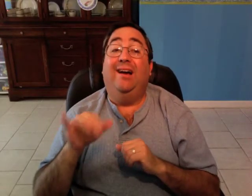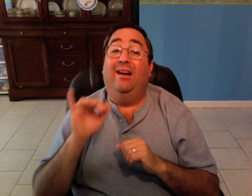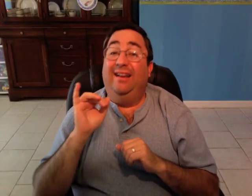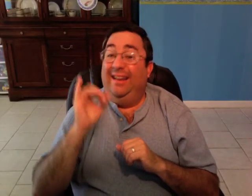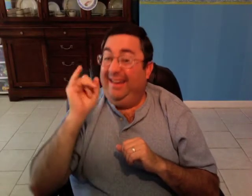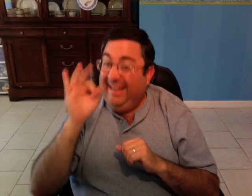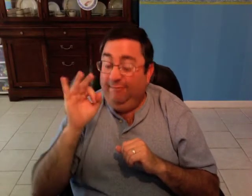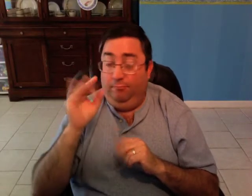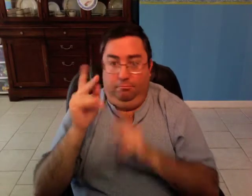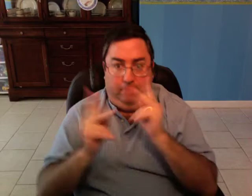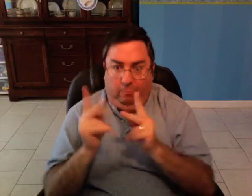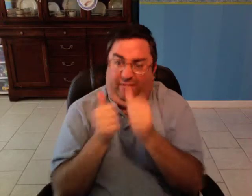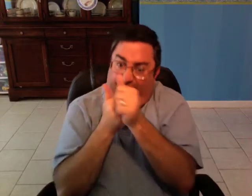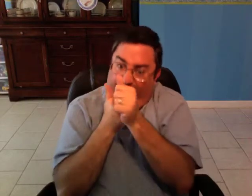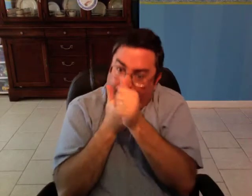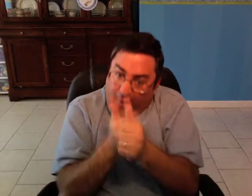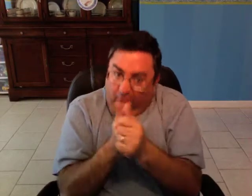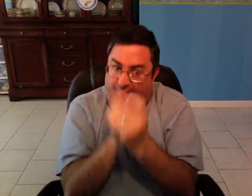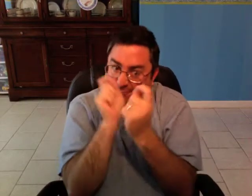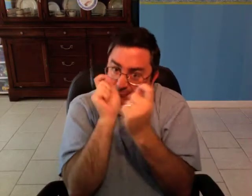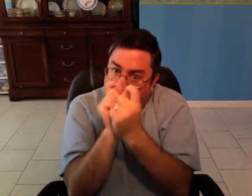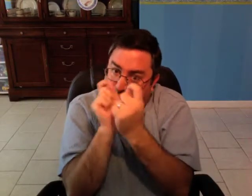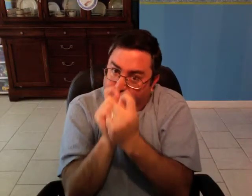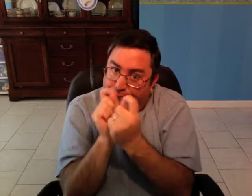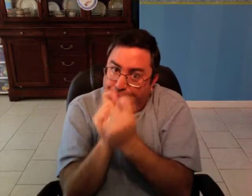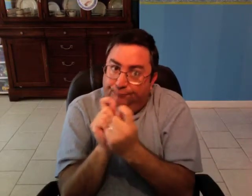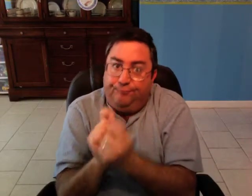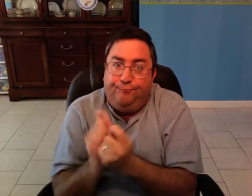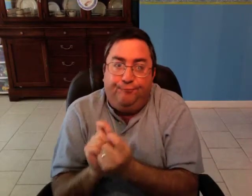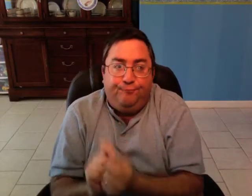What he's saying is that if people follow ideas to specific ways,